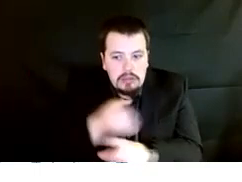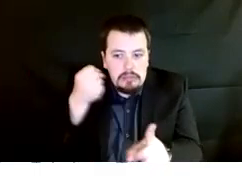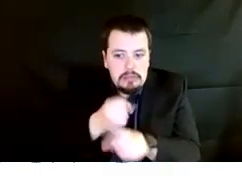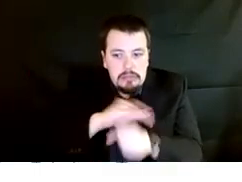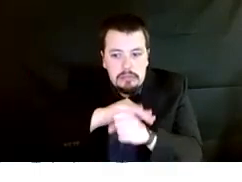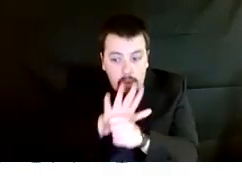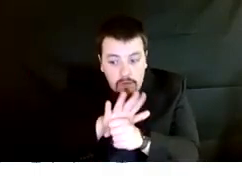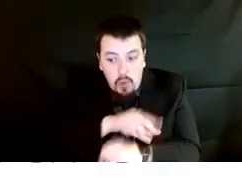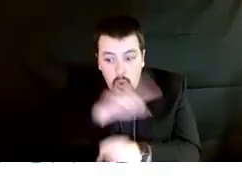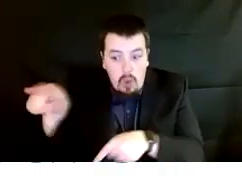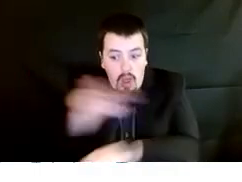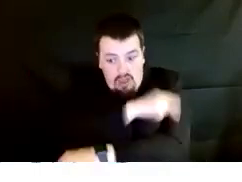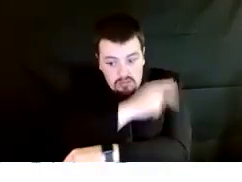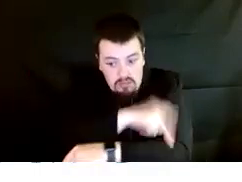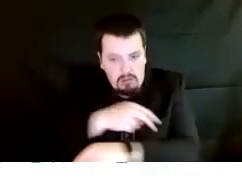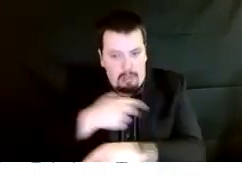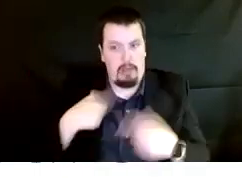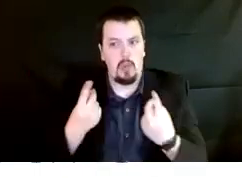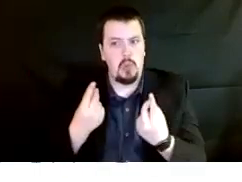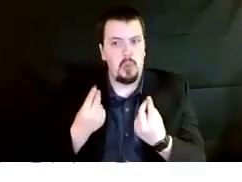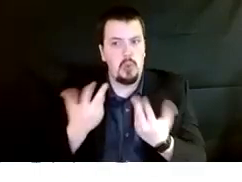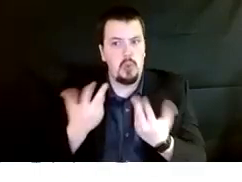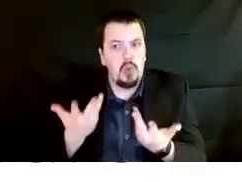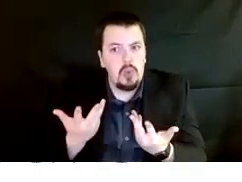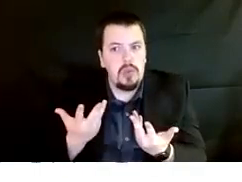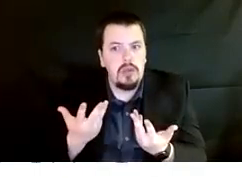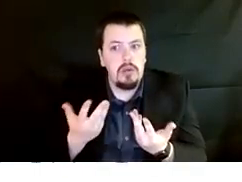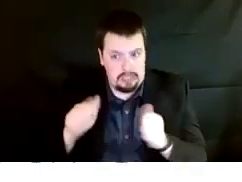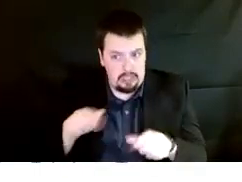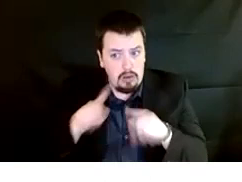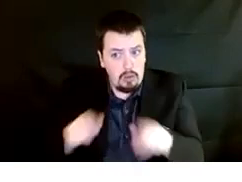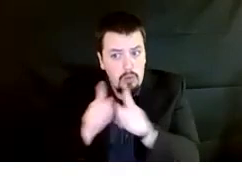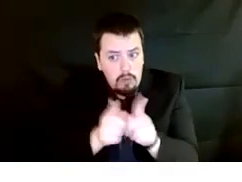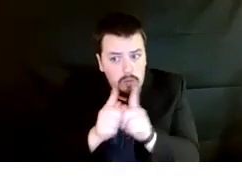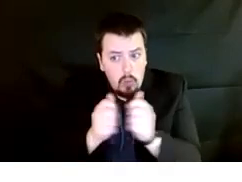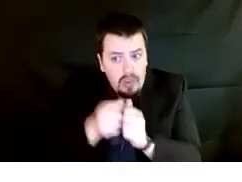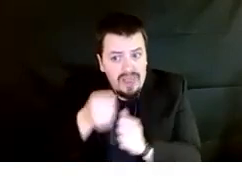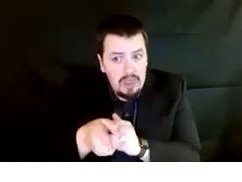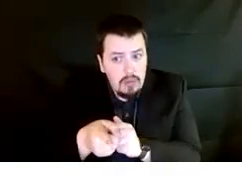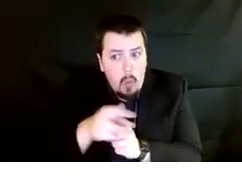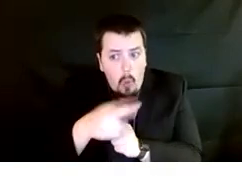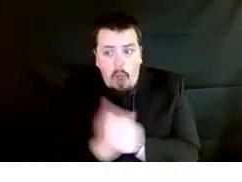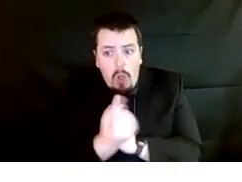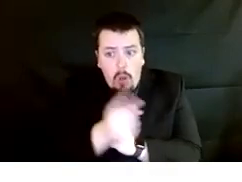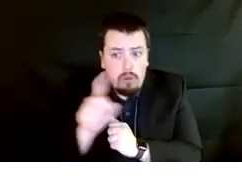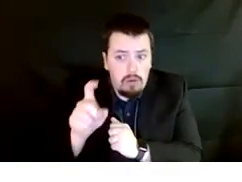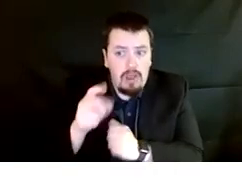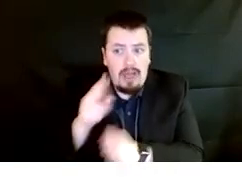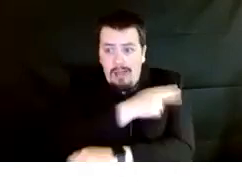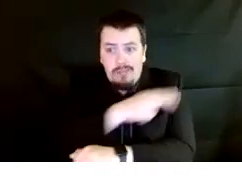to the hospital what should I do? can I go with him? hospitals aren't allowing visitors